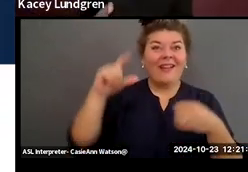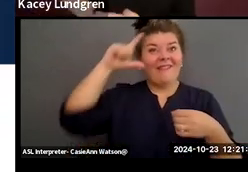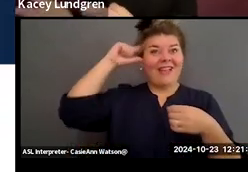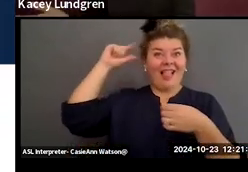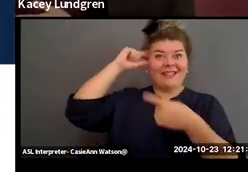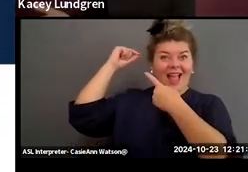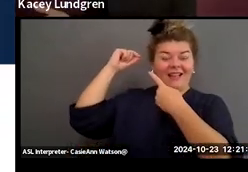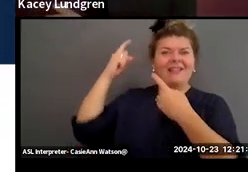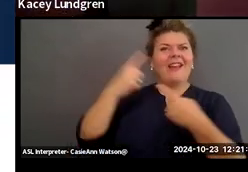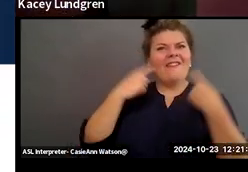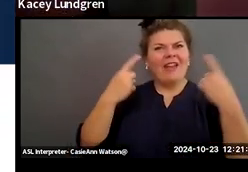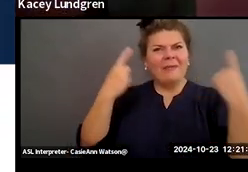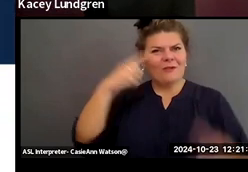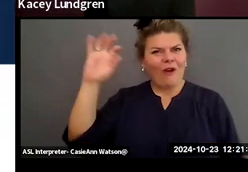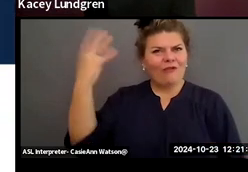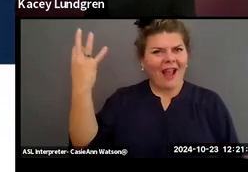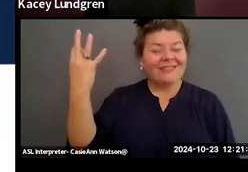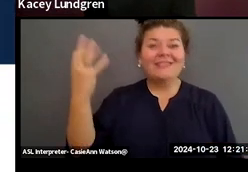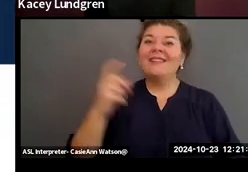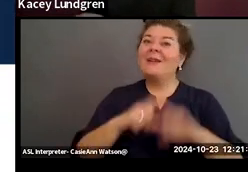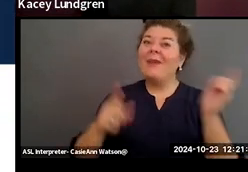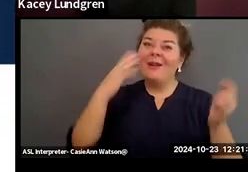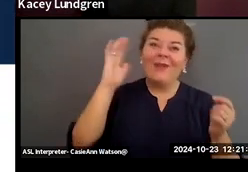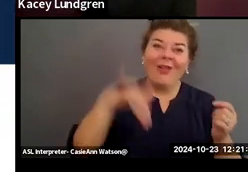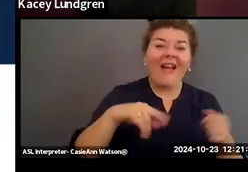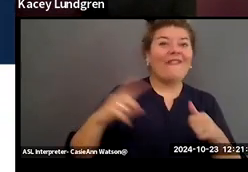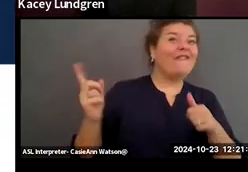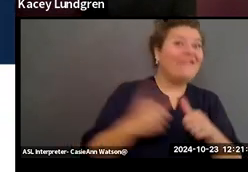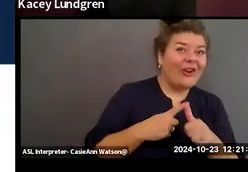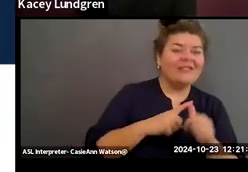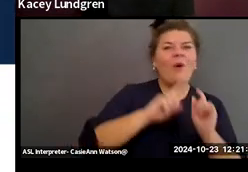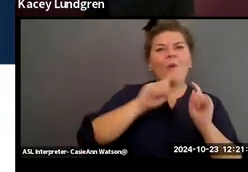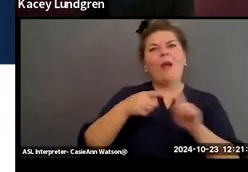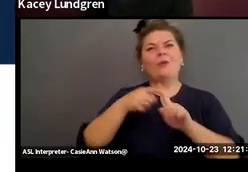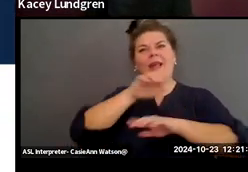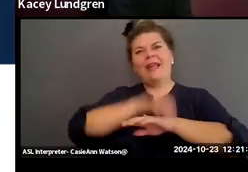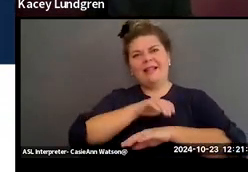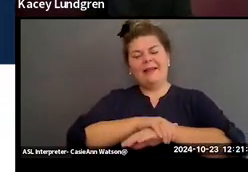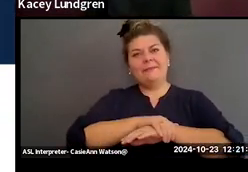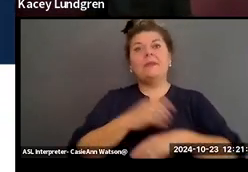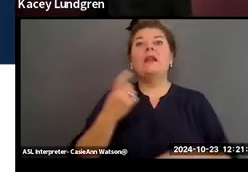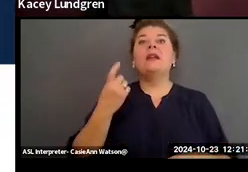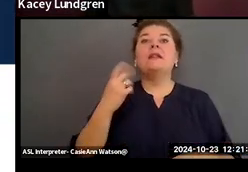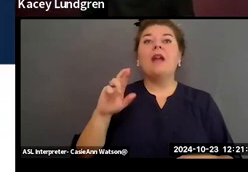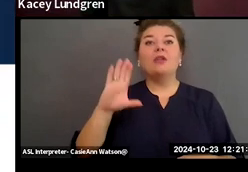he's famous for going to France, but he actually went to England first. Dr. Cogswell had heard